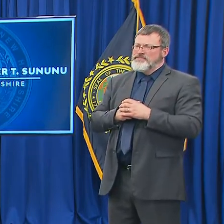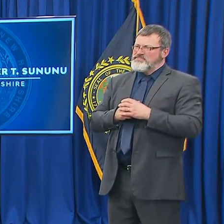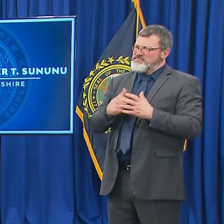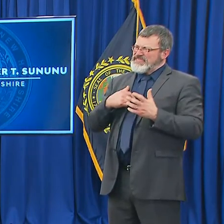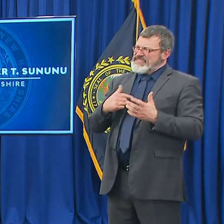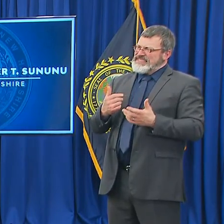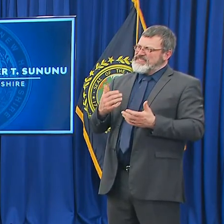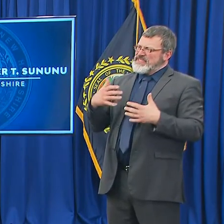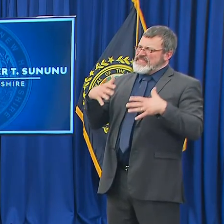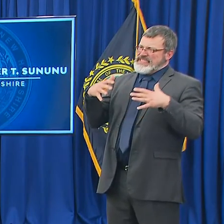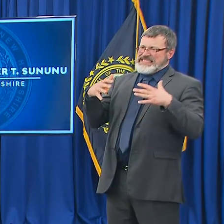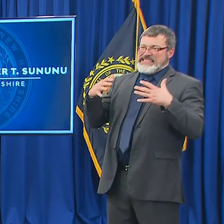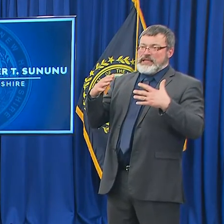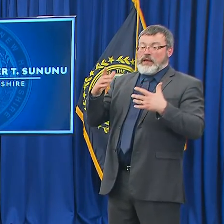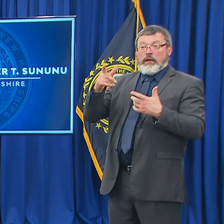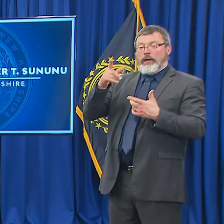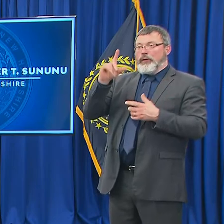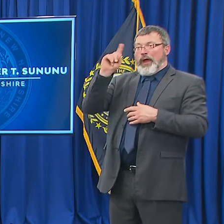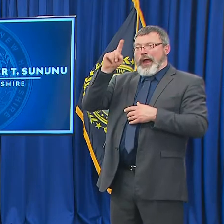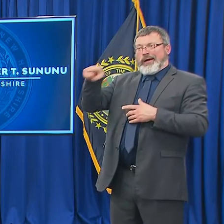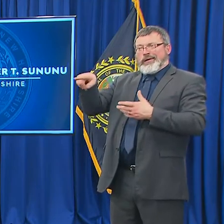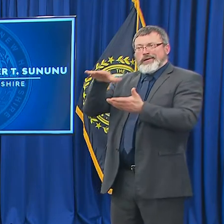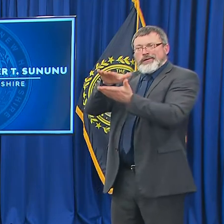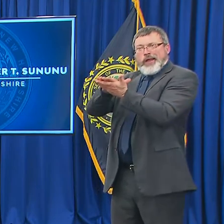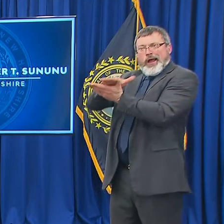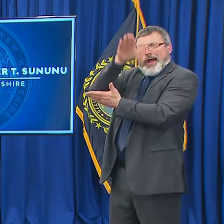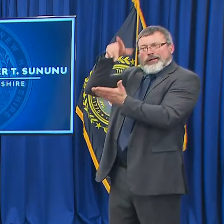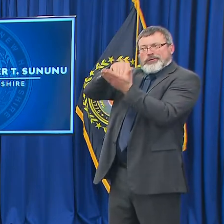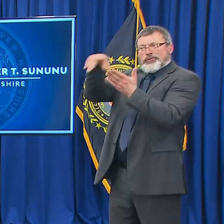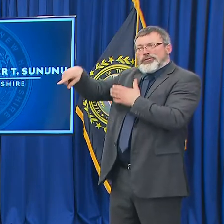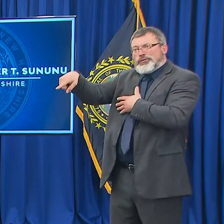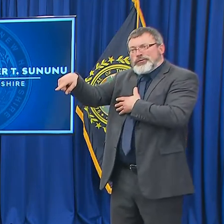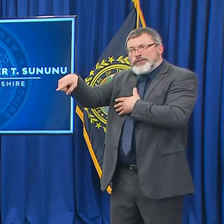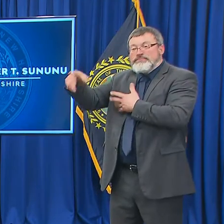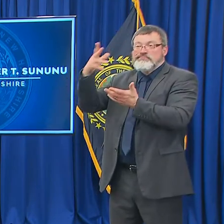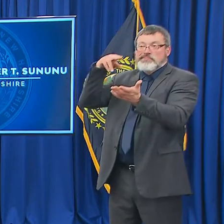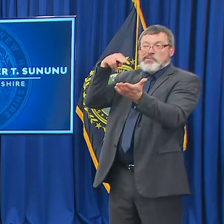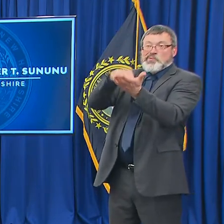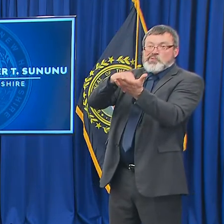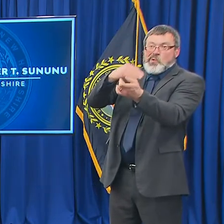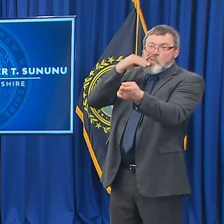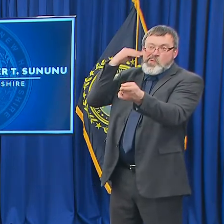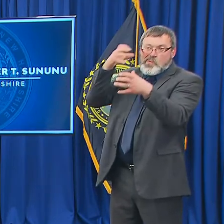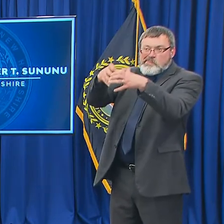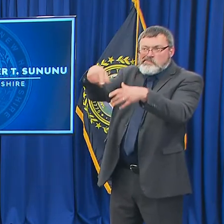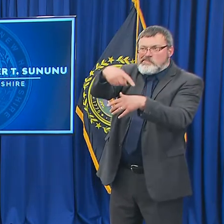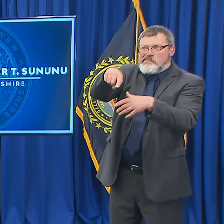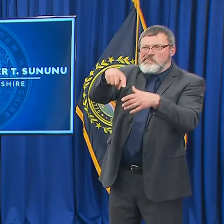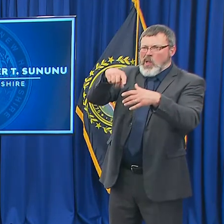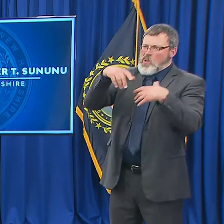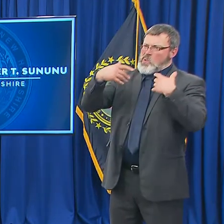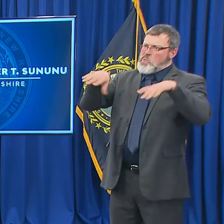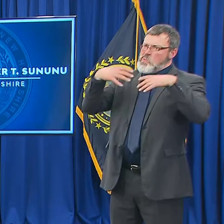to control spread of this virus Well,